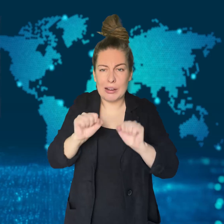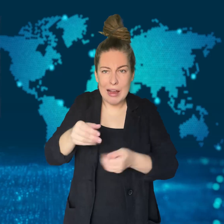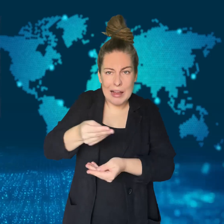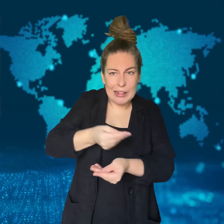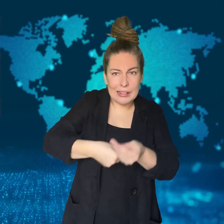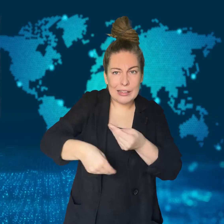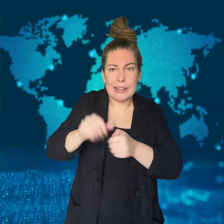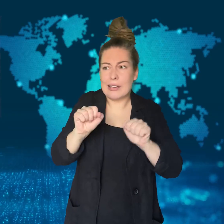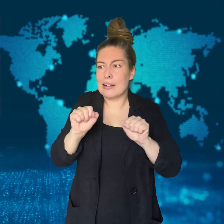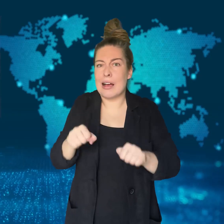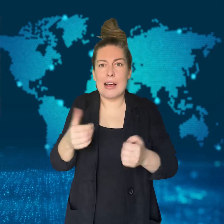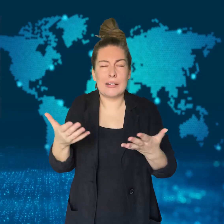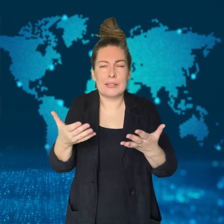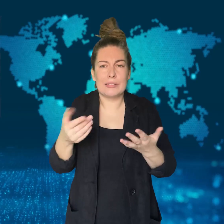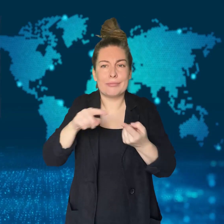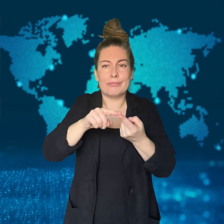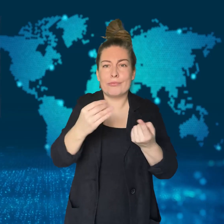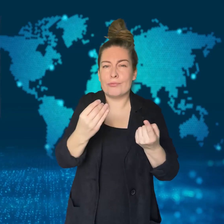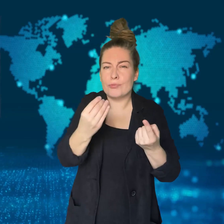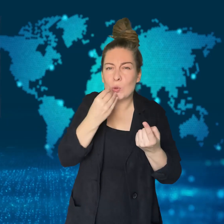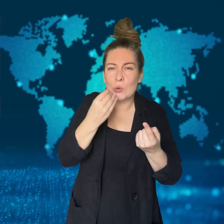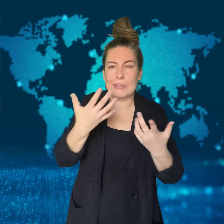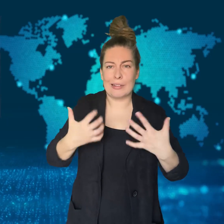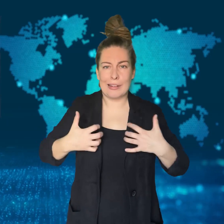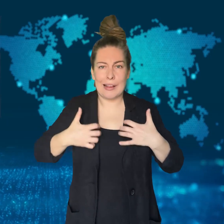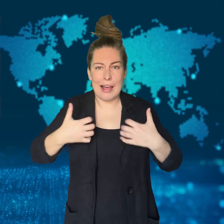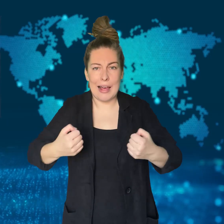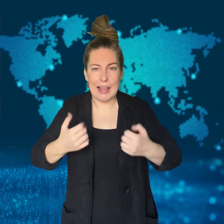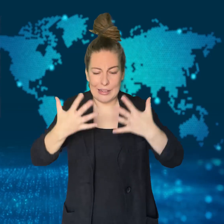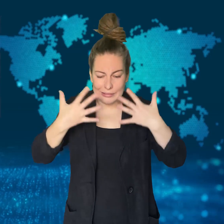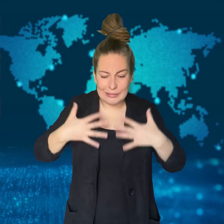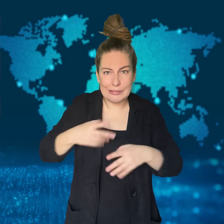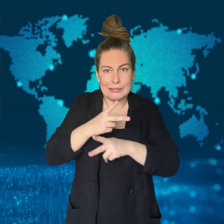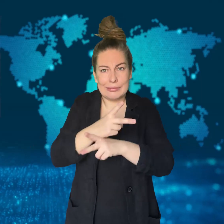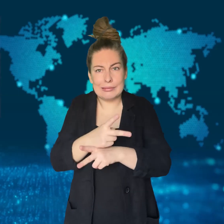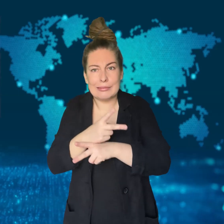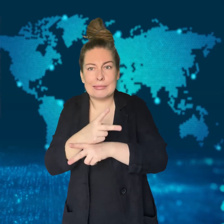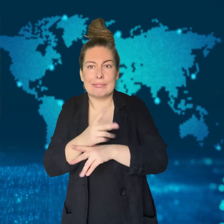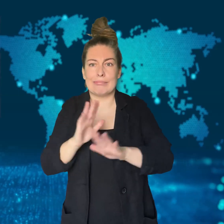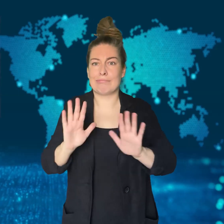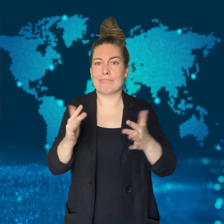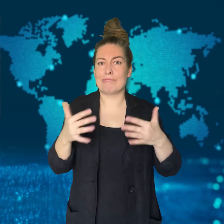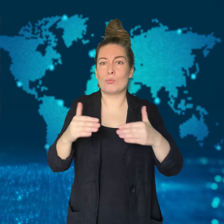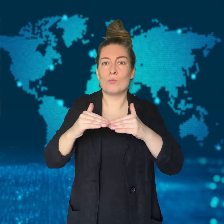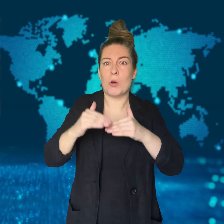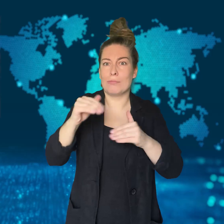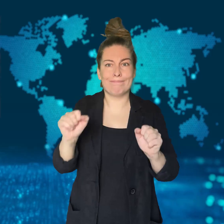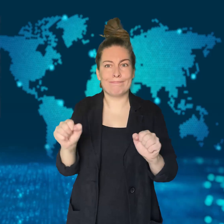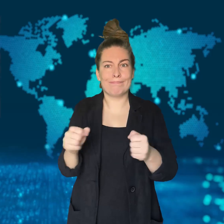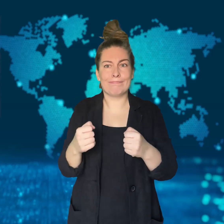Around 25 million people struggle with providing for